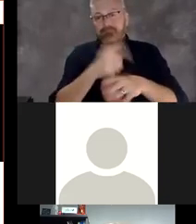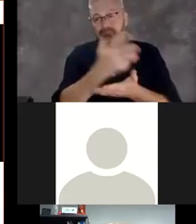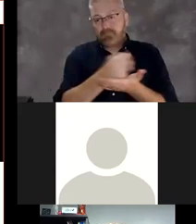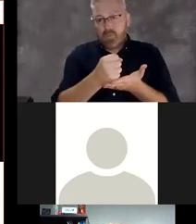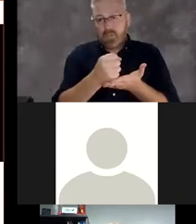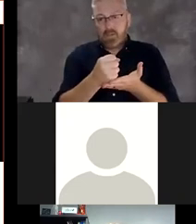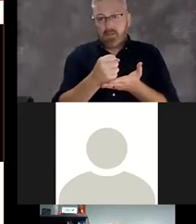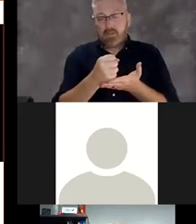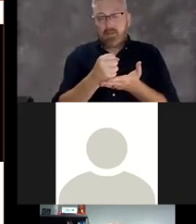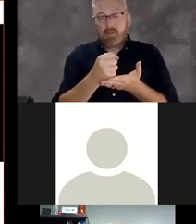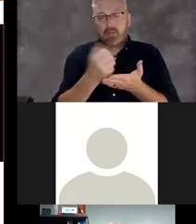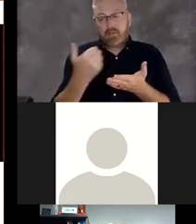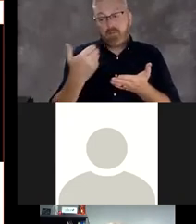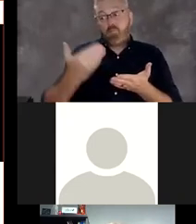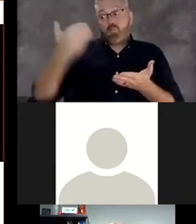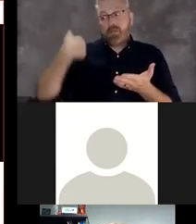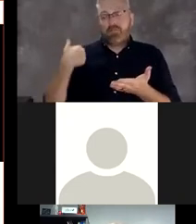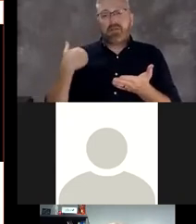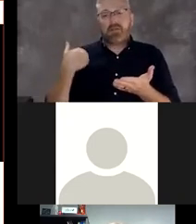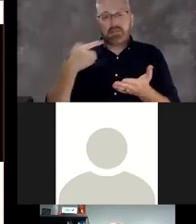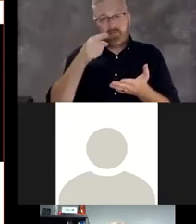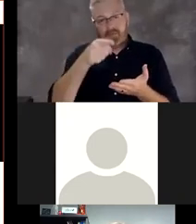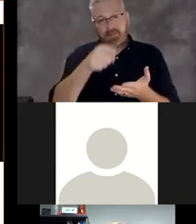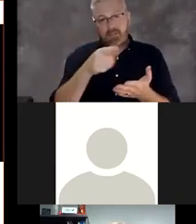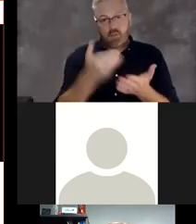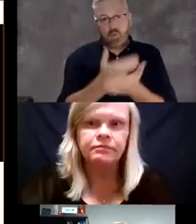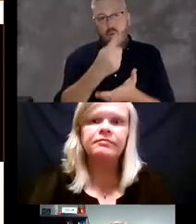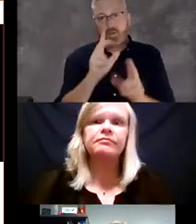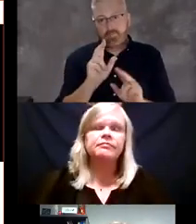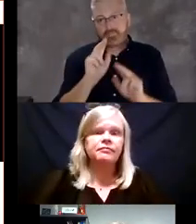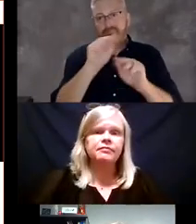STATUTE OF LIMITATIONS IS ON THE BOOKS, DOESN'T MEAN THAT MORE OF